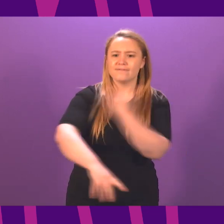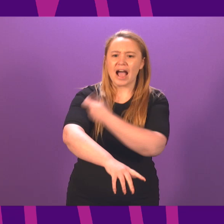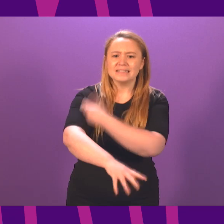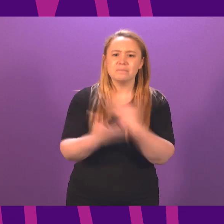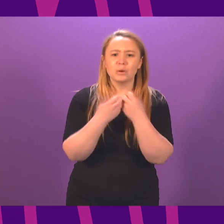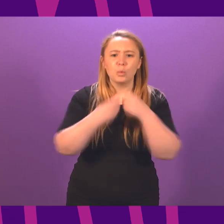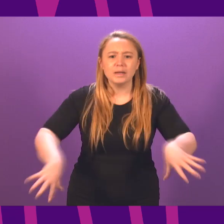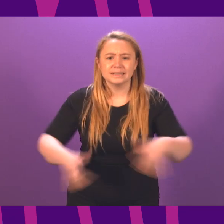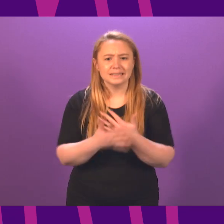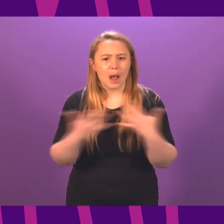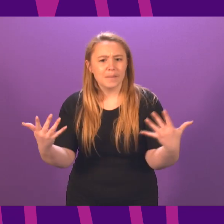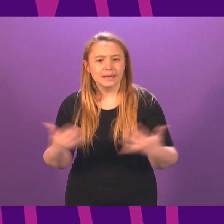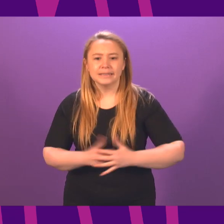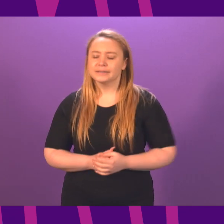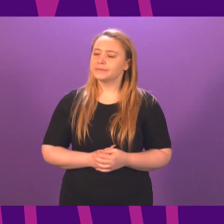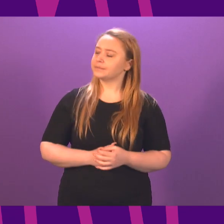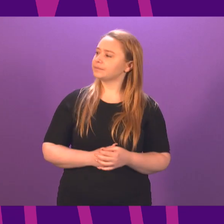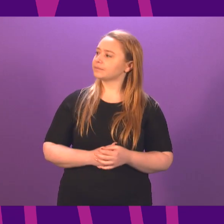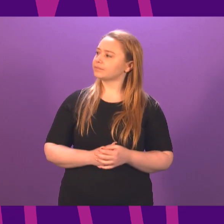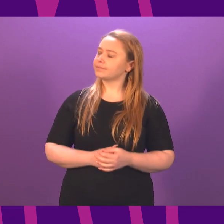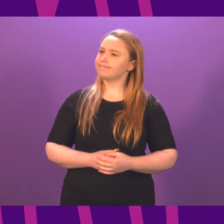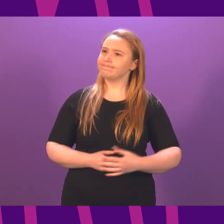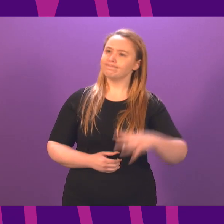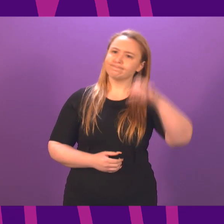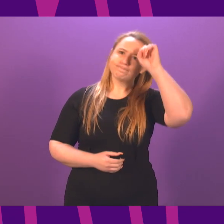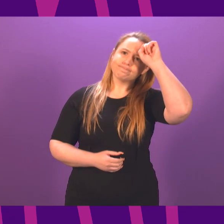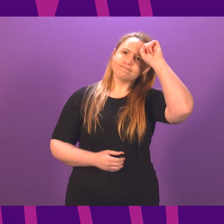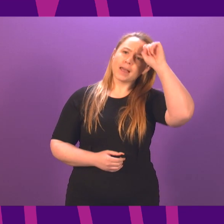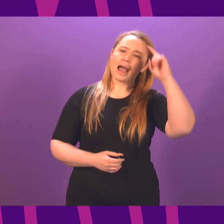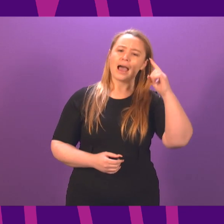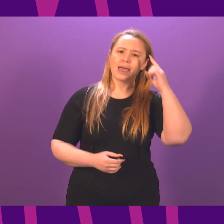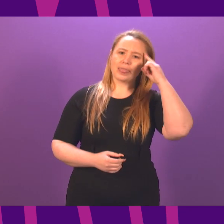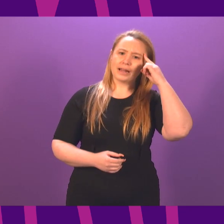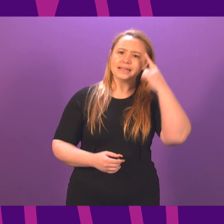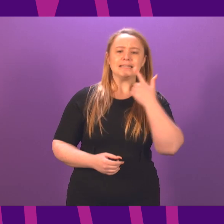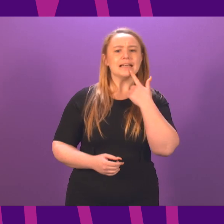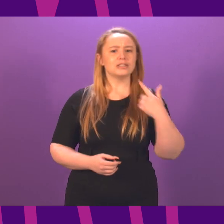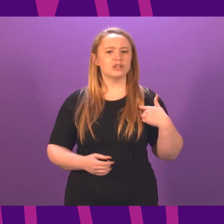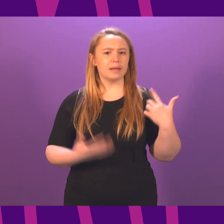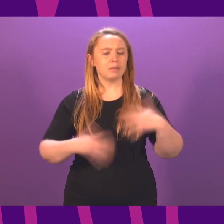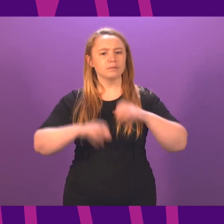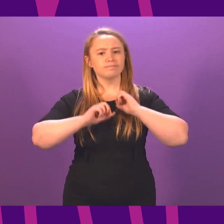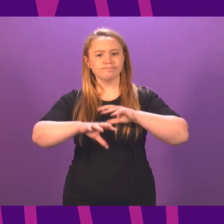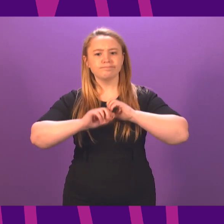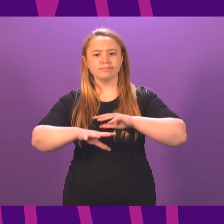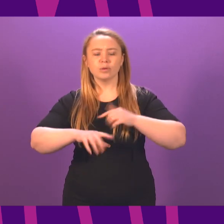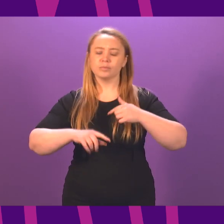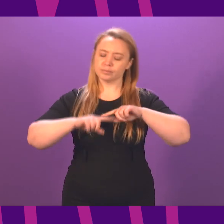The First Minister (Nicola Sturgeon): From memory—again, I set this out in some detail yesterday—I can say that the Scottish Government uses the figure of 5 per cent as a planning